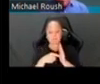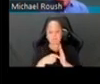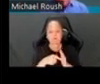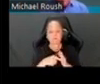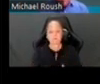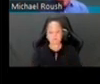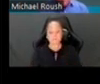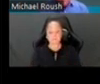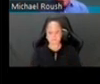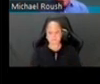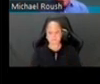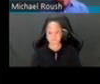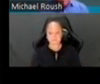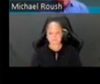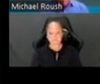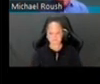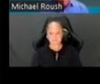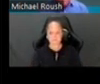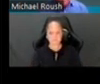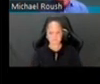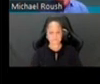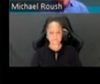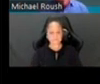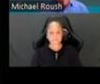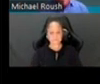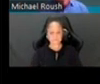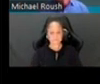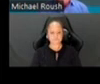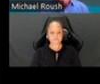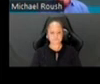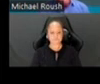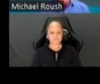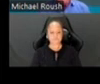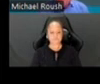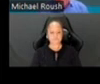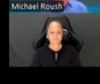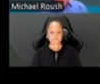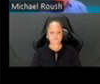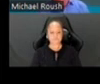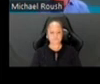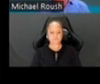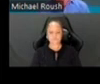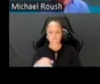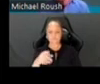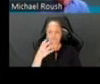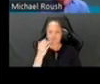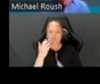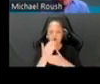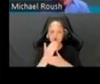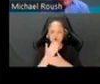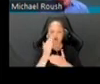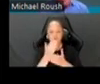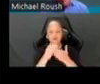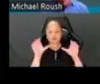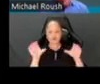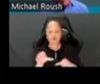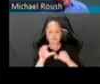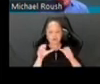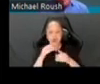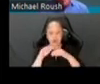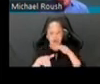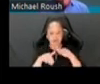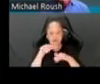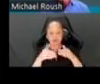The next slide please. We went to go over some action steps before we go into the Q